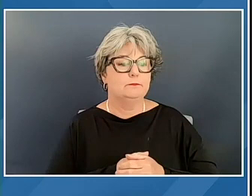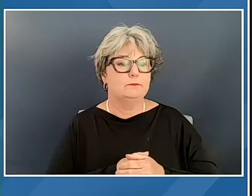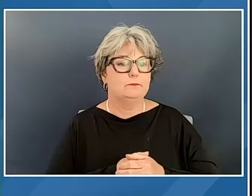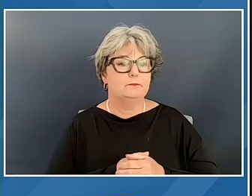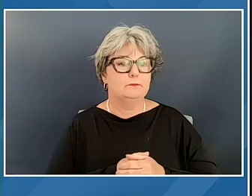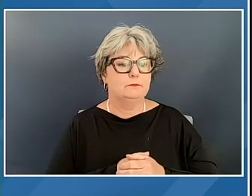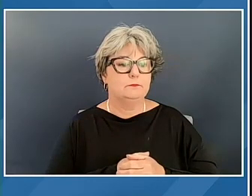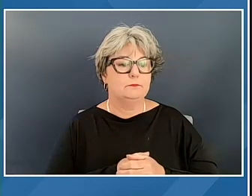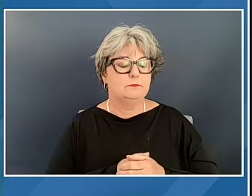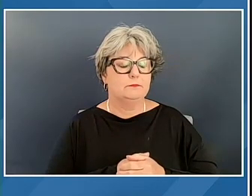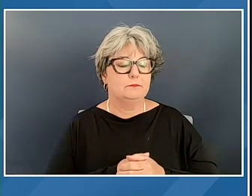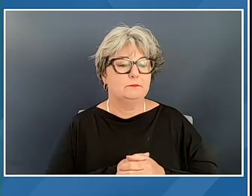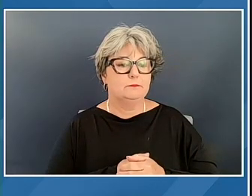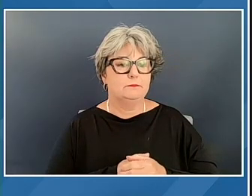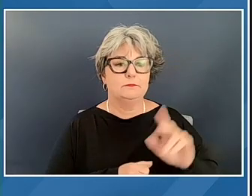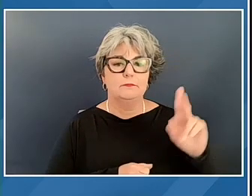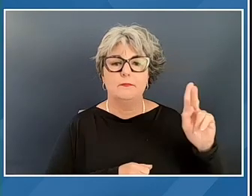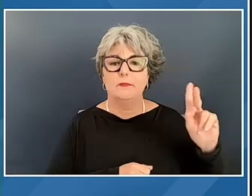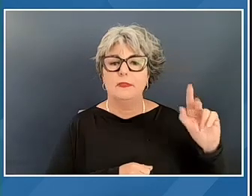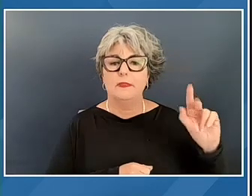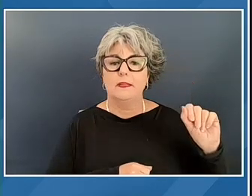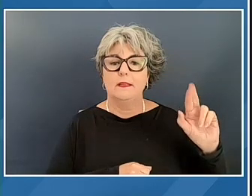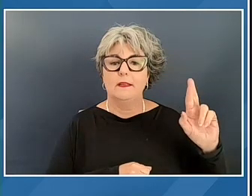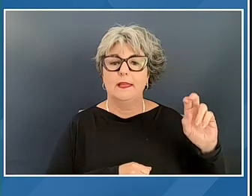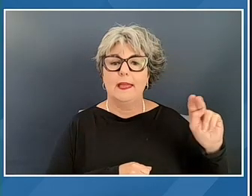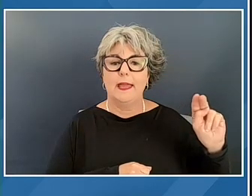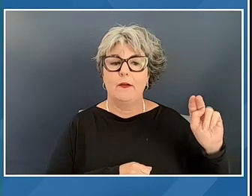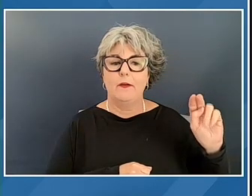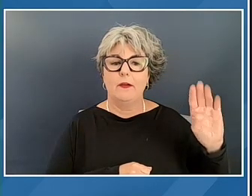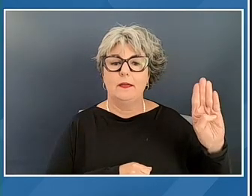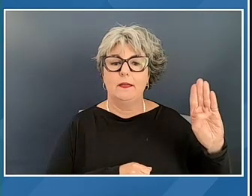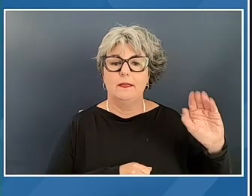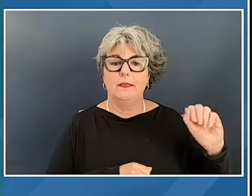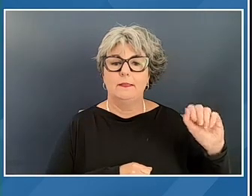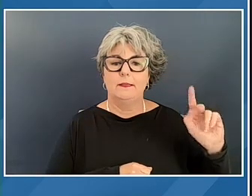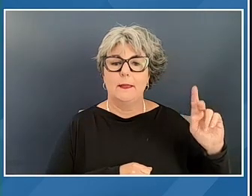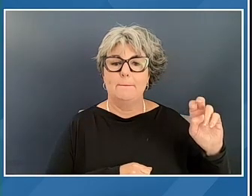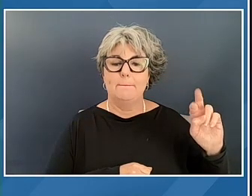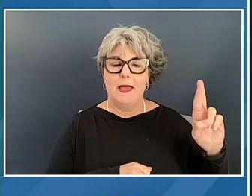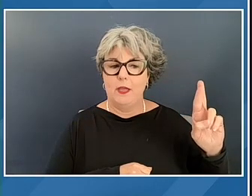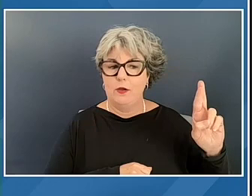Karen Baker is now being admitted. She is representing herself.